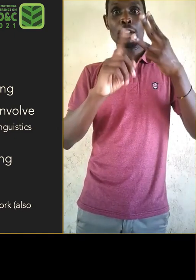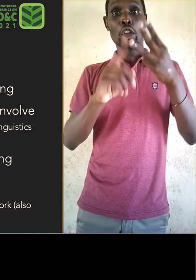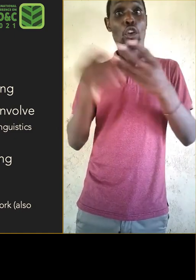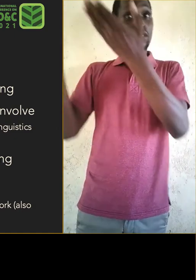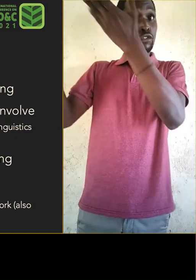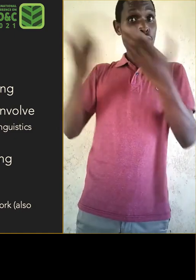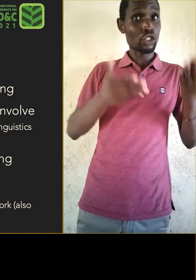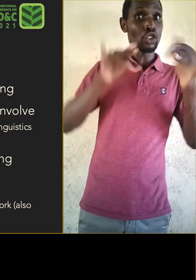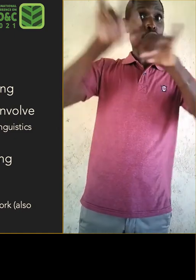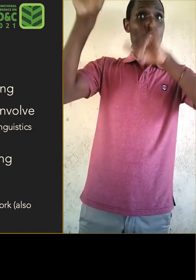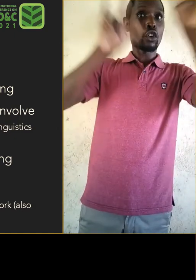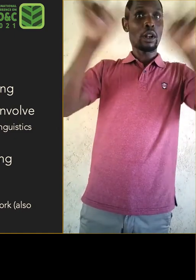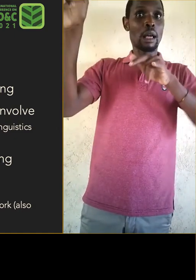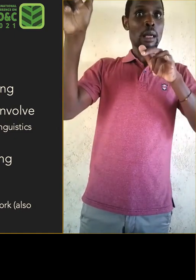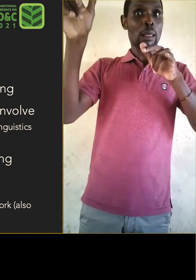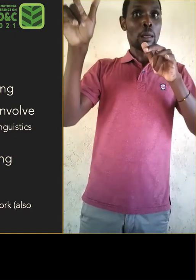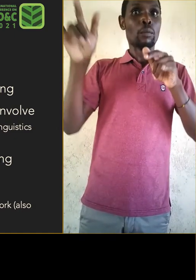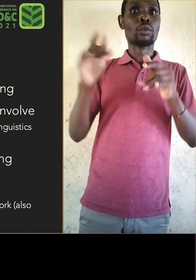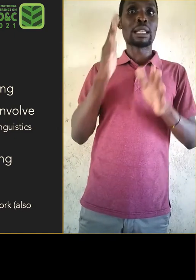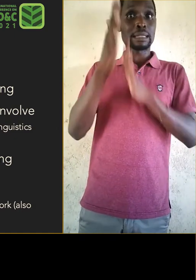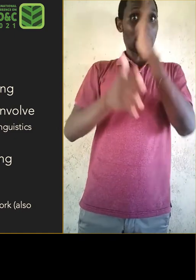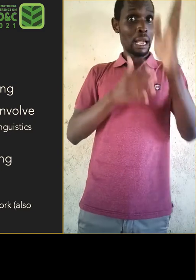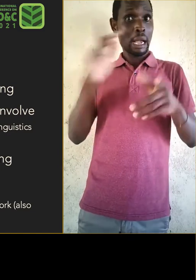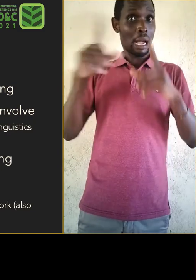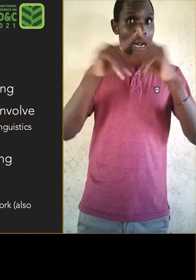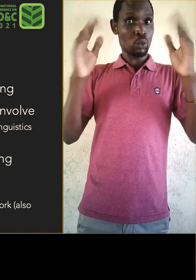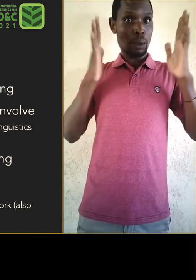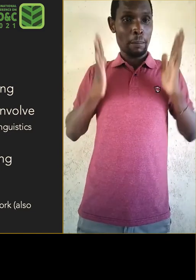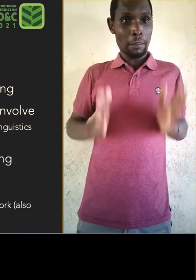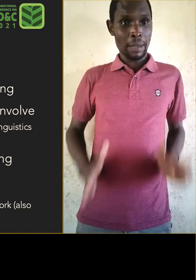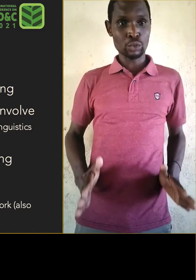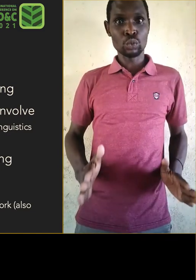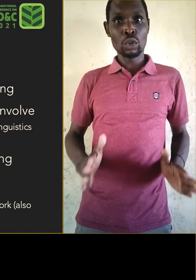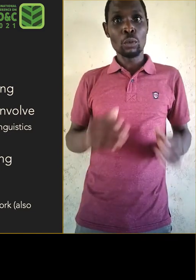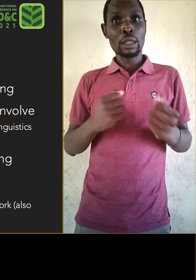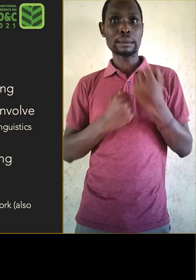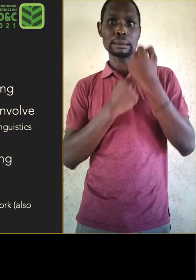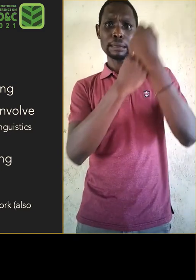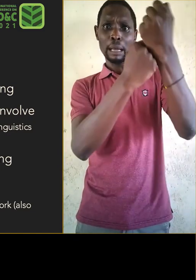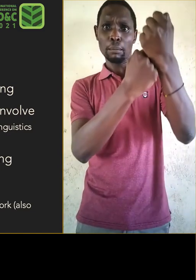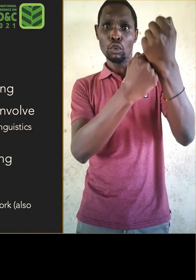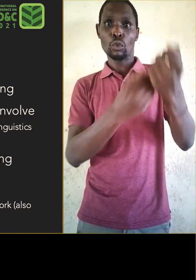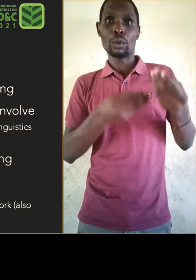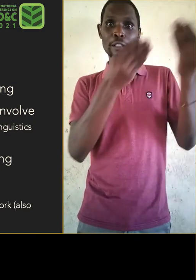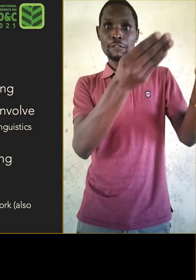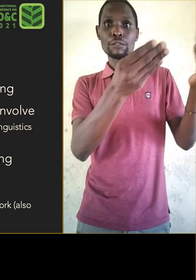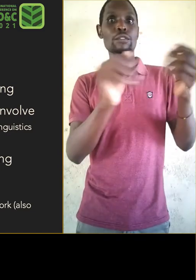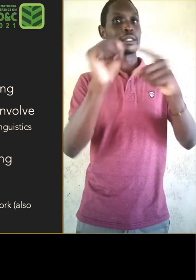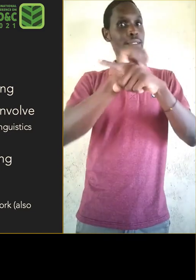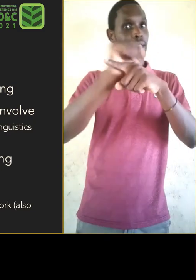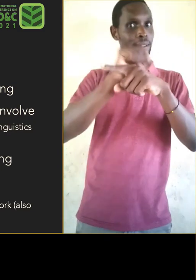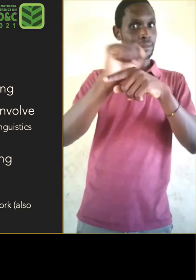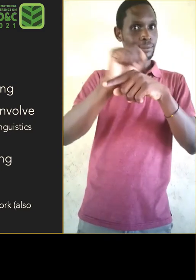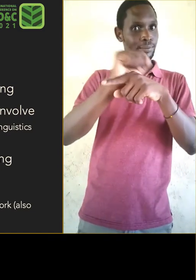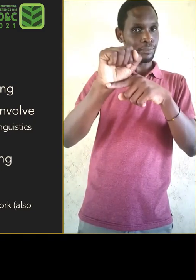Third, invite foreign linguists to help train kenyans and sign language linguistics. And fourth, the idea of having